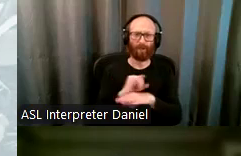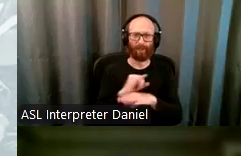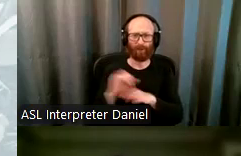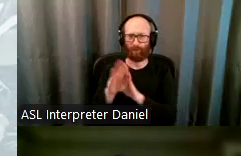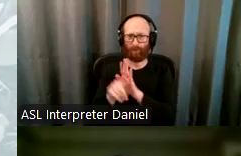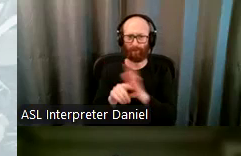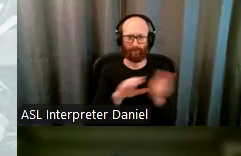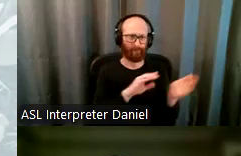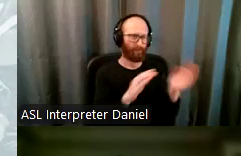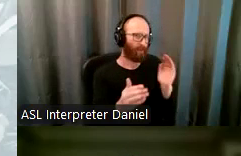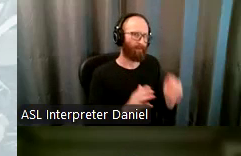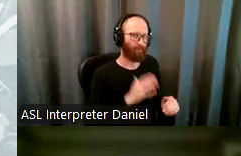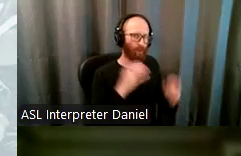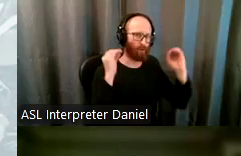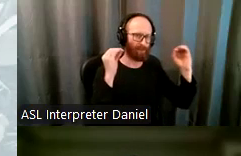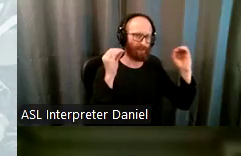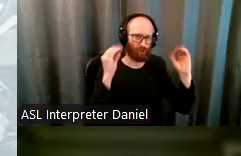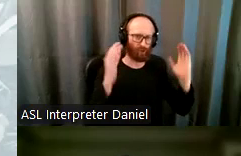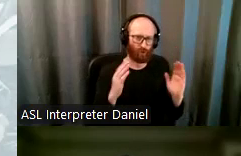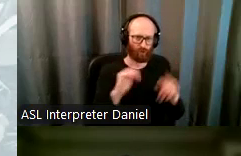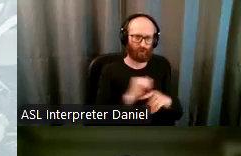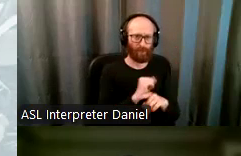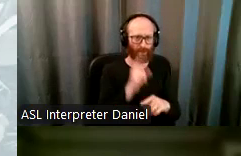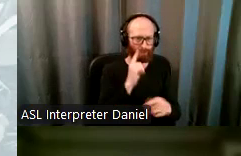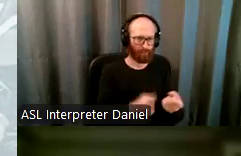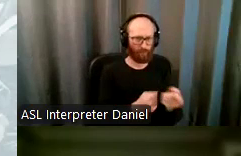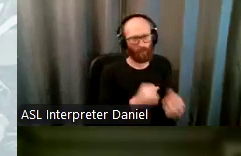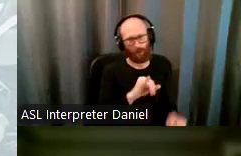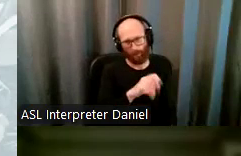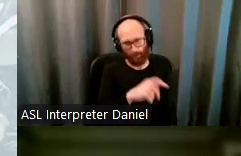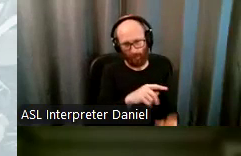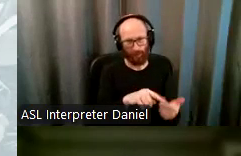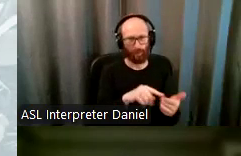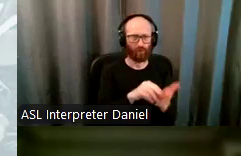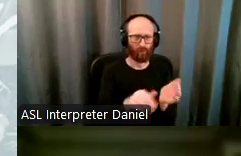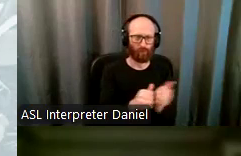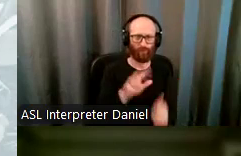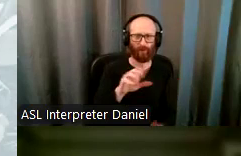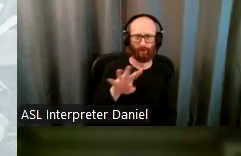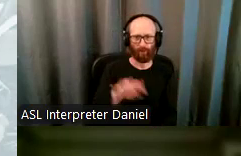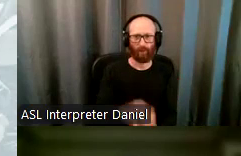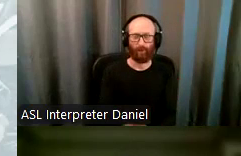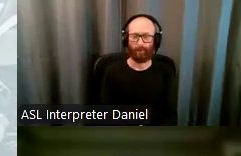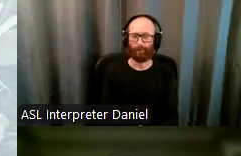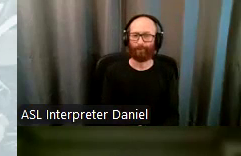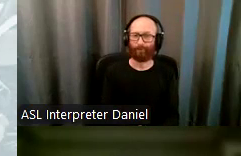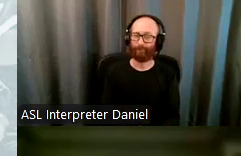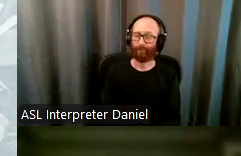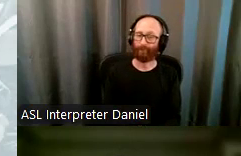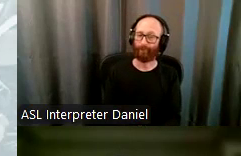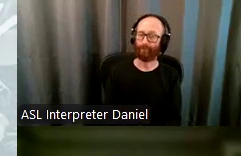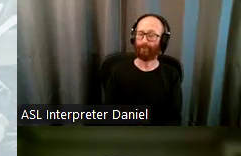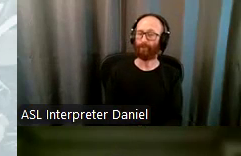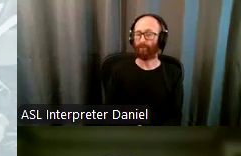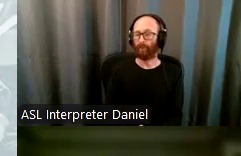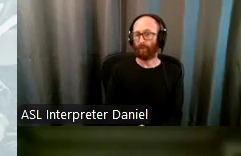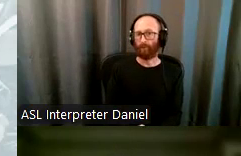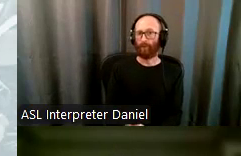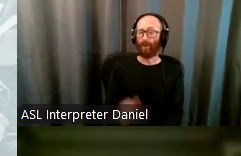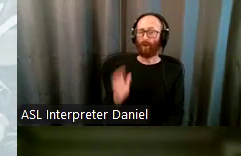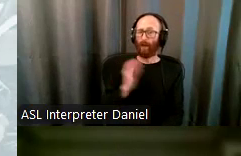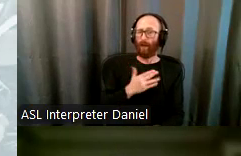training to support IEP or students who have a 504? So our team has developed Core Plus